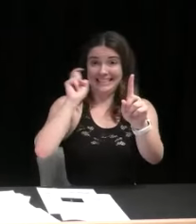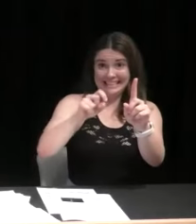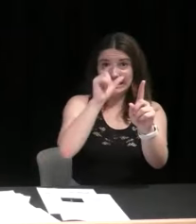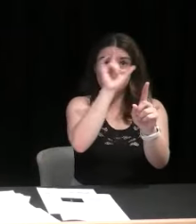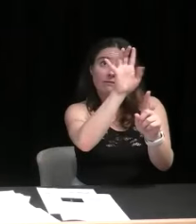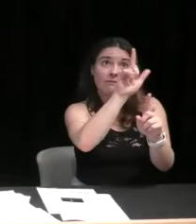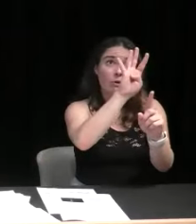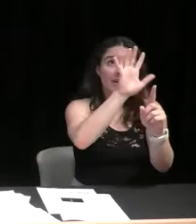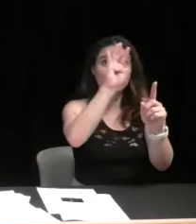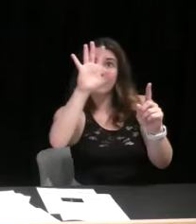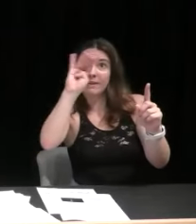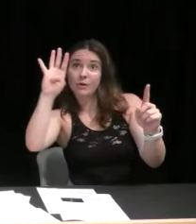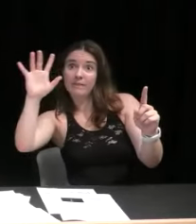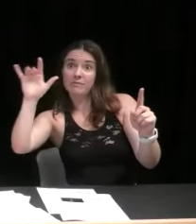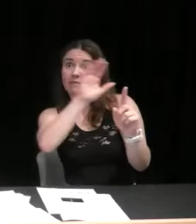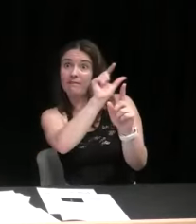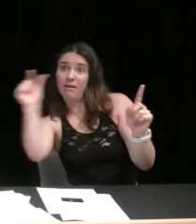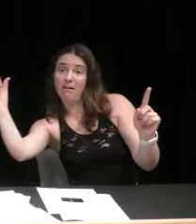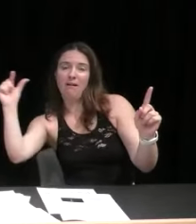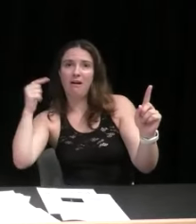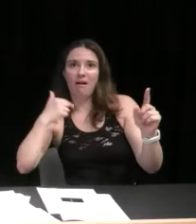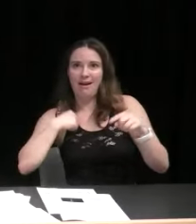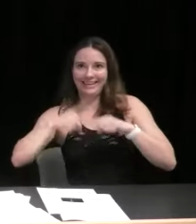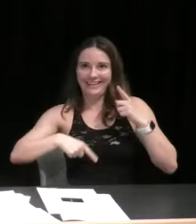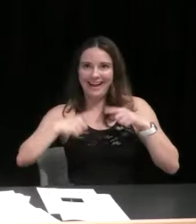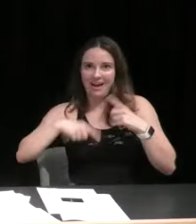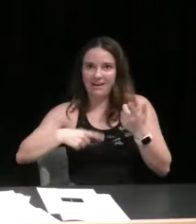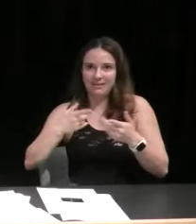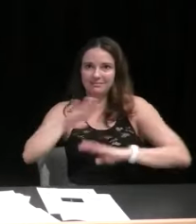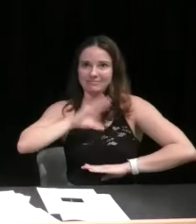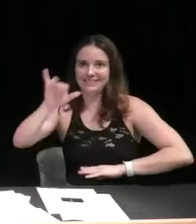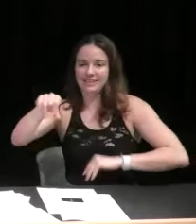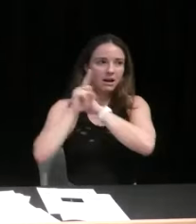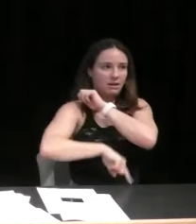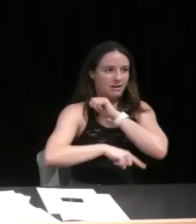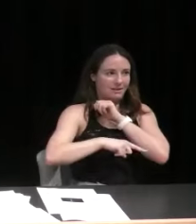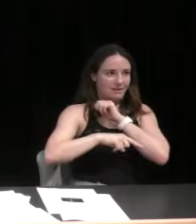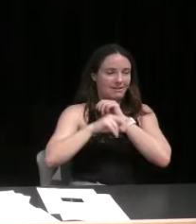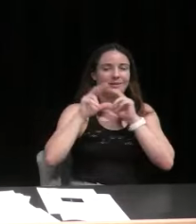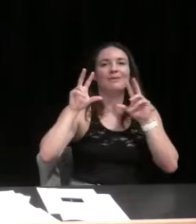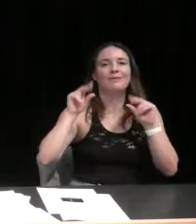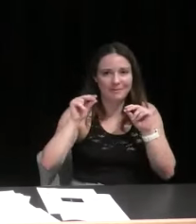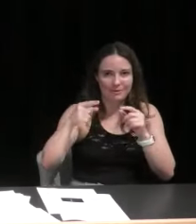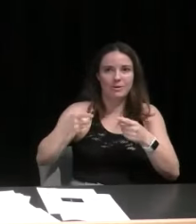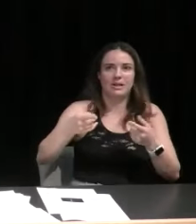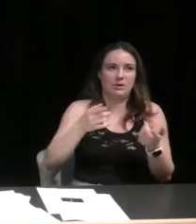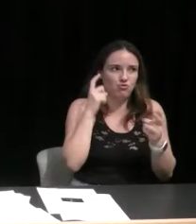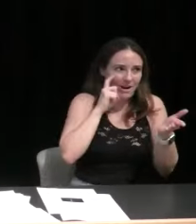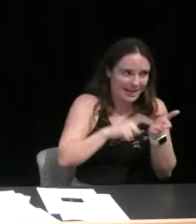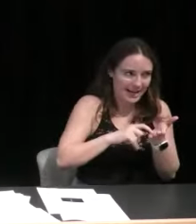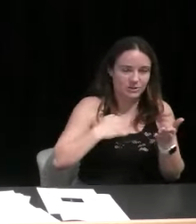and in order to um you know have productive appointments with our patients we need long